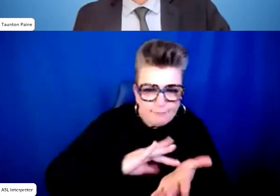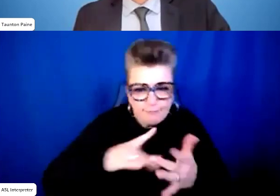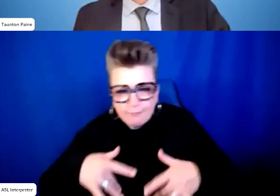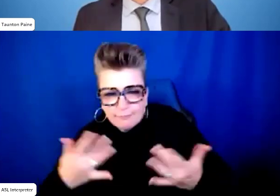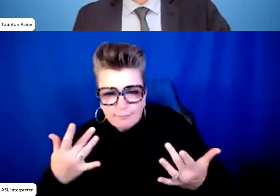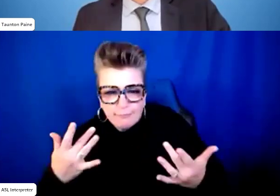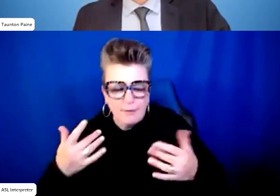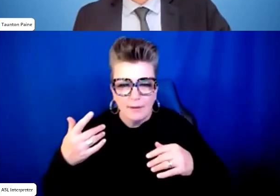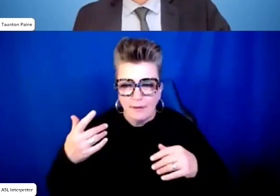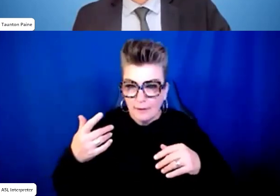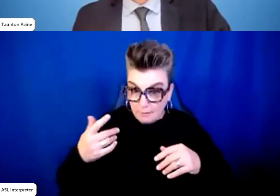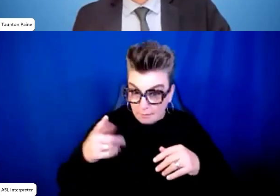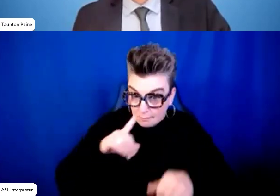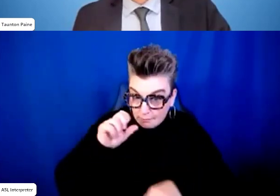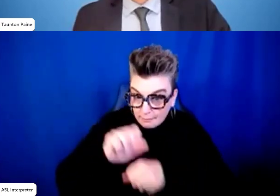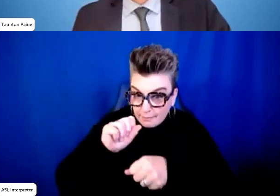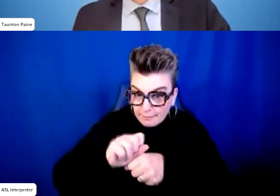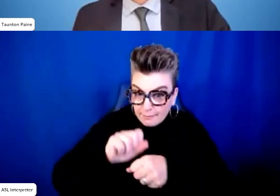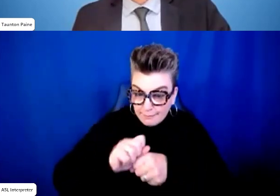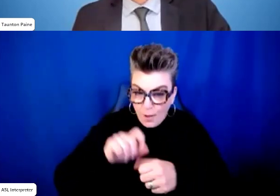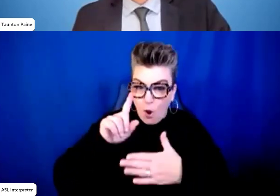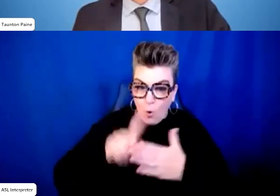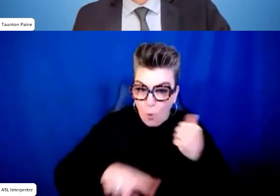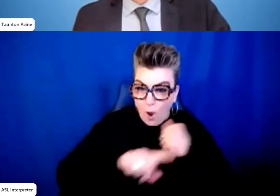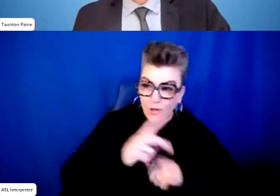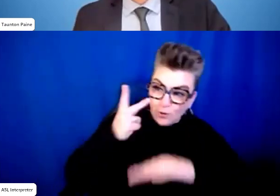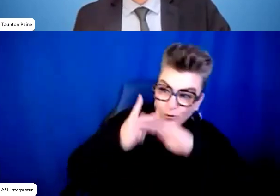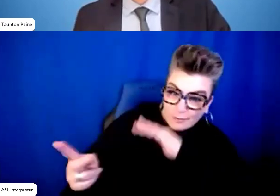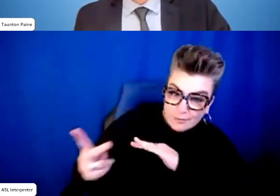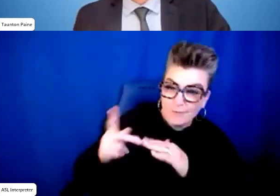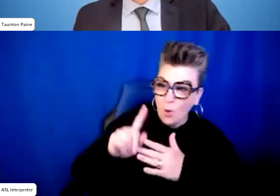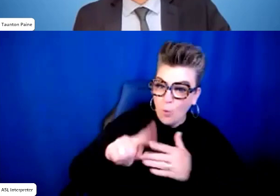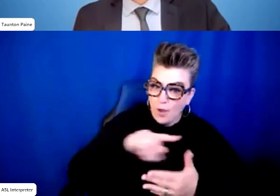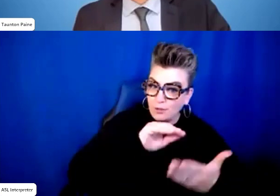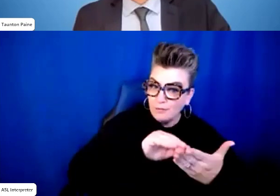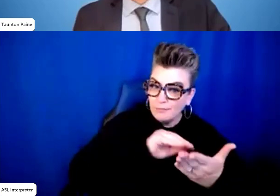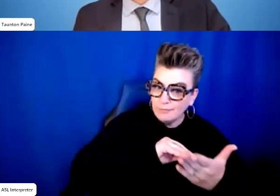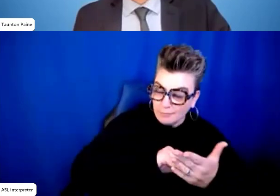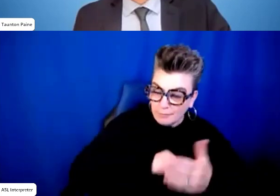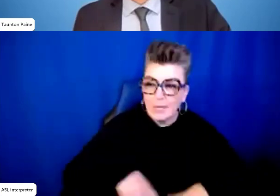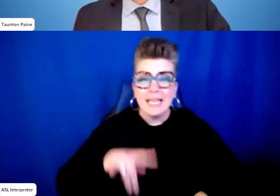when you put in your initial plan. And if there are issues at that time, then, you know, in general,